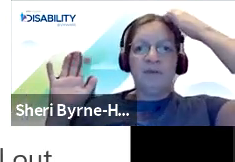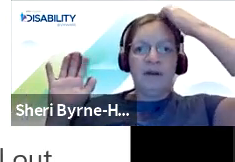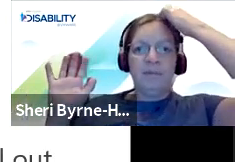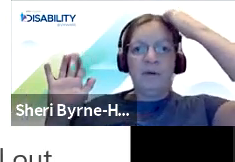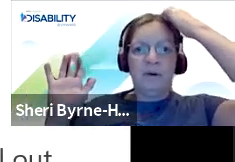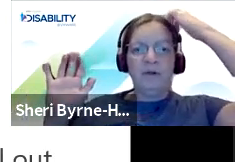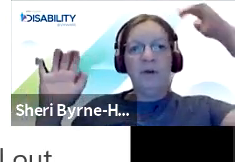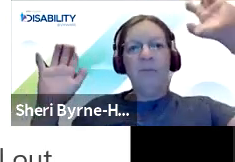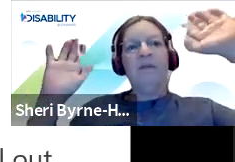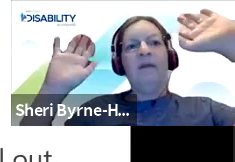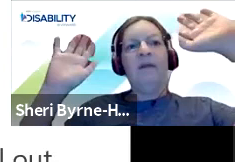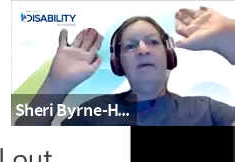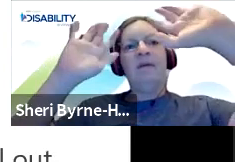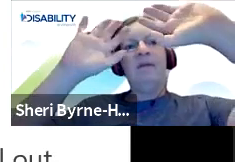And the policies are